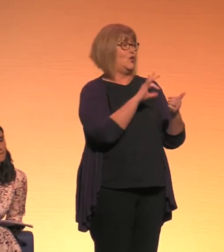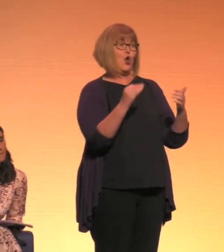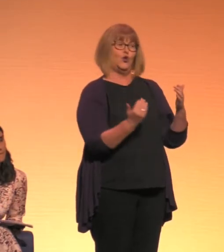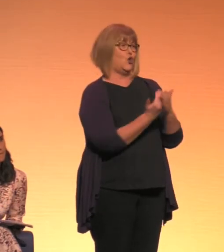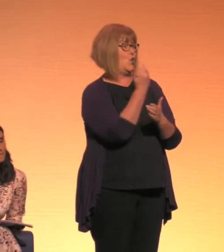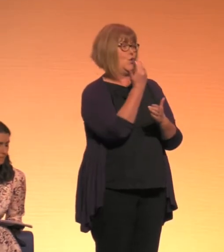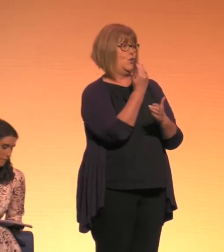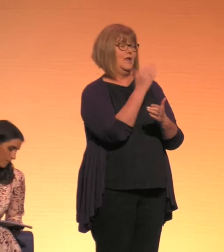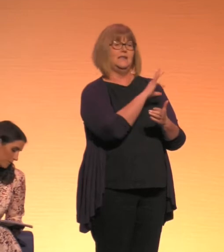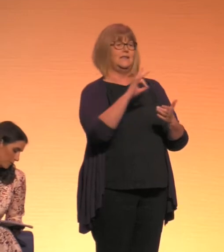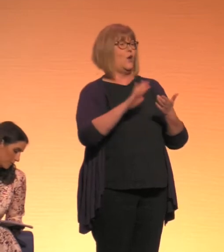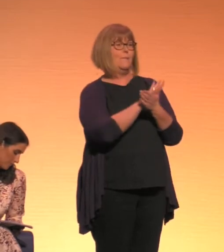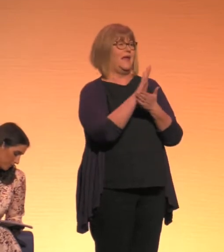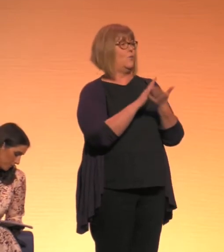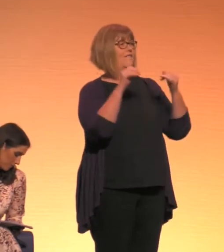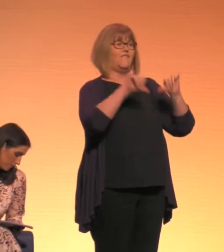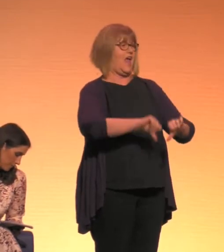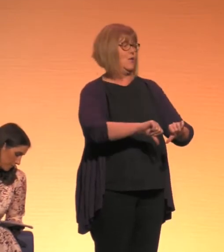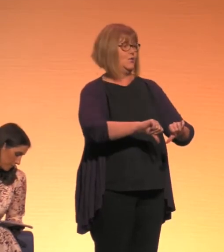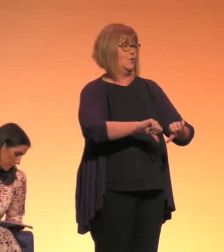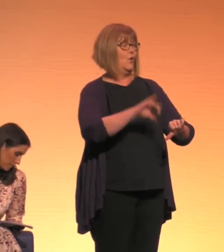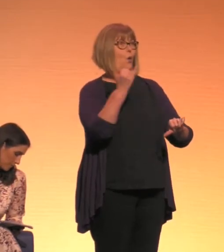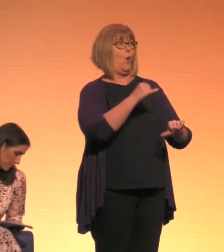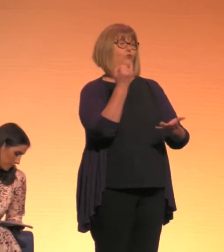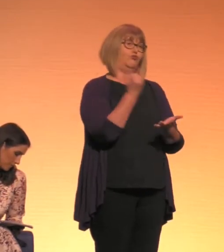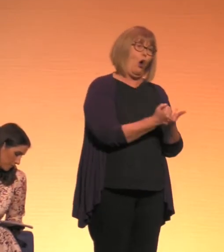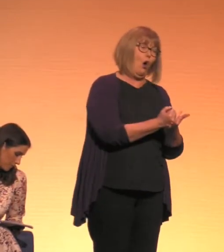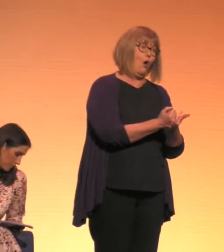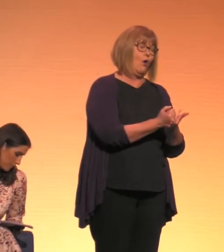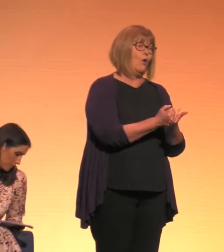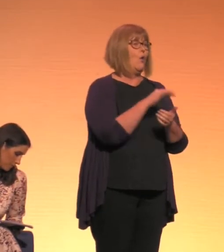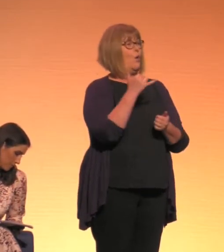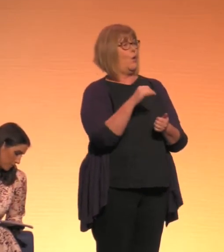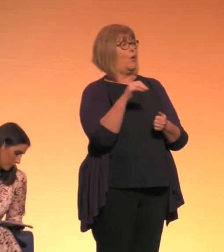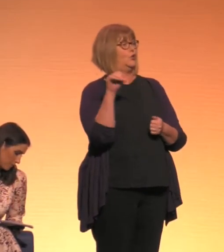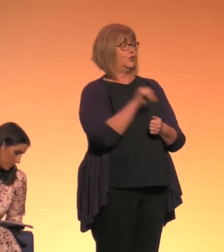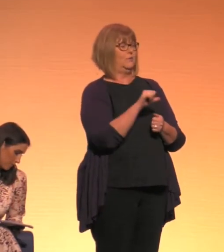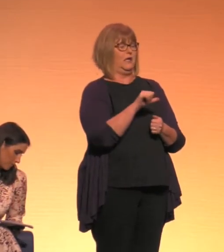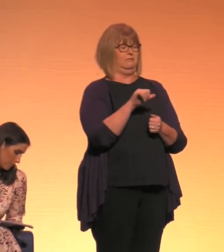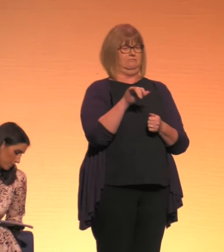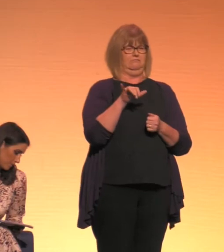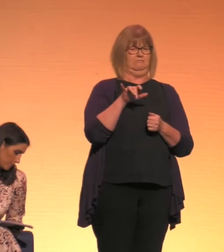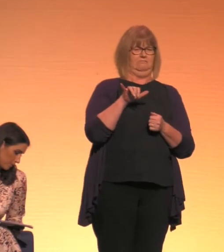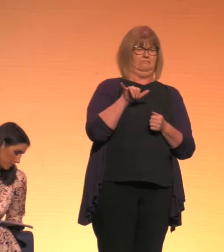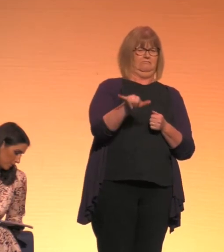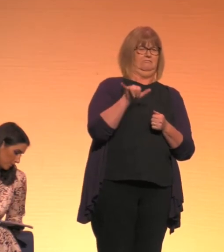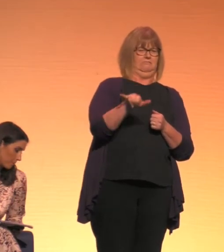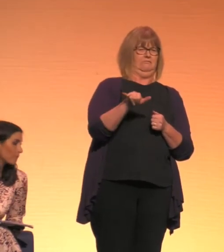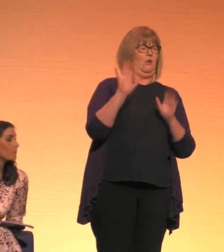does not mean we have failed, or got it wrong, or indeed, that we should be cynical or despondent.